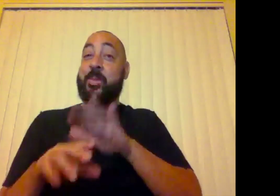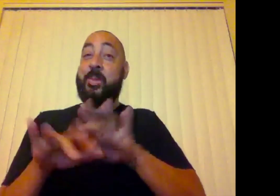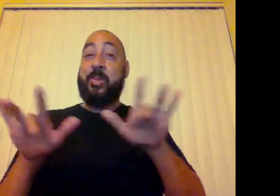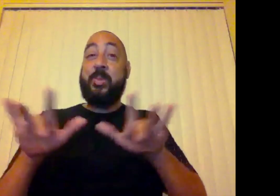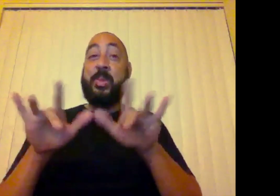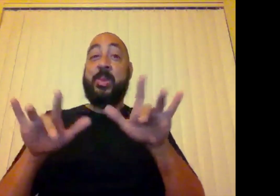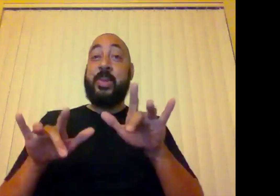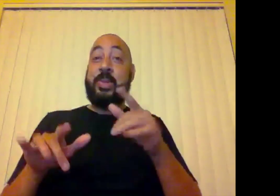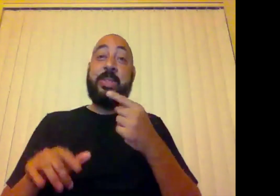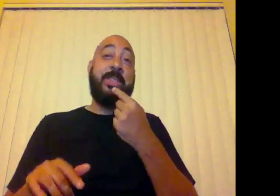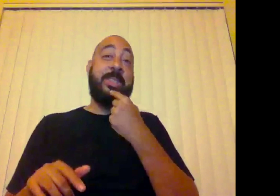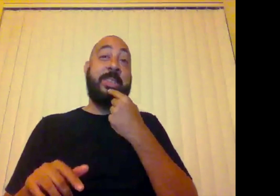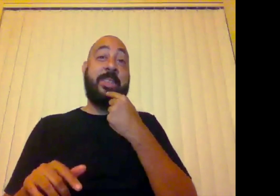To point out that in the voicemail